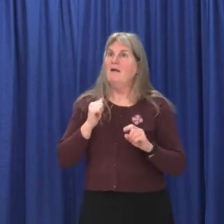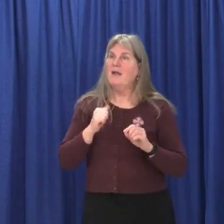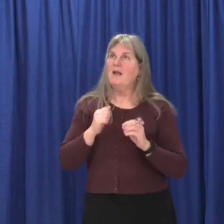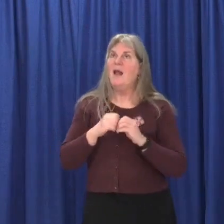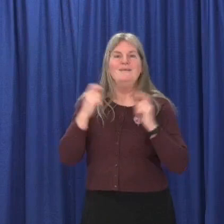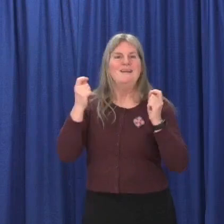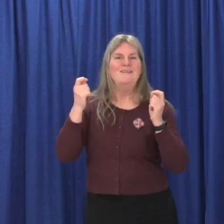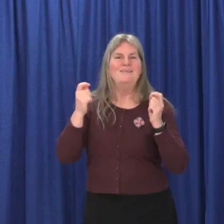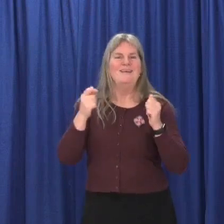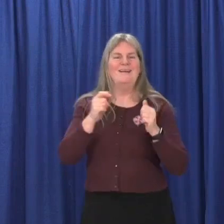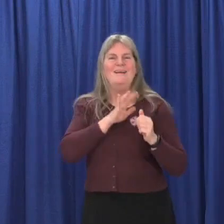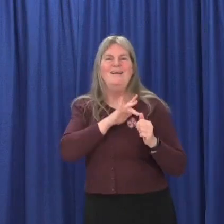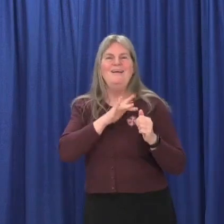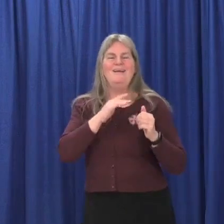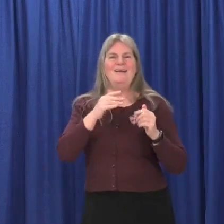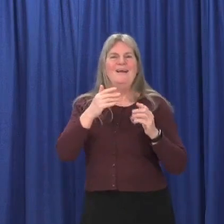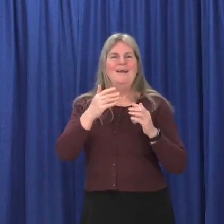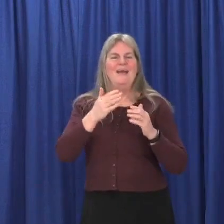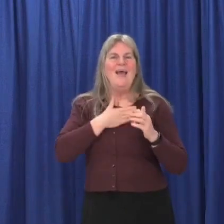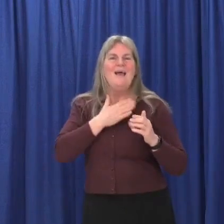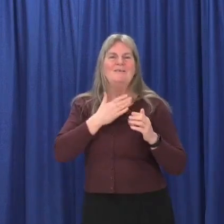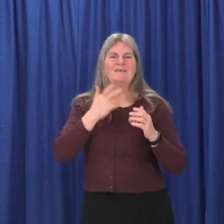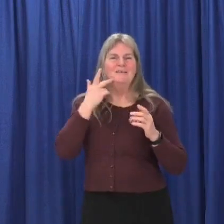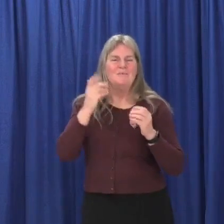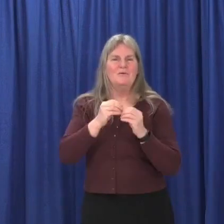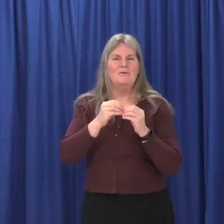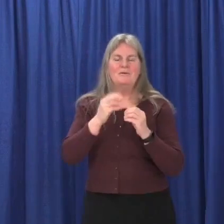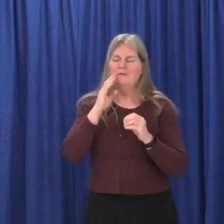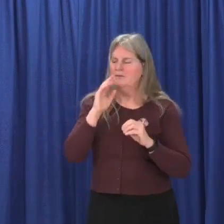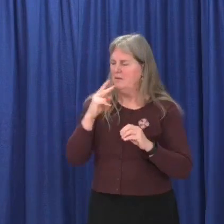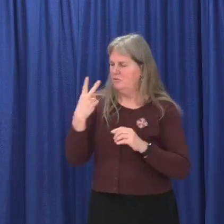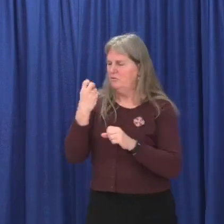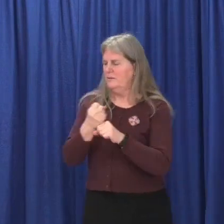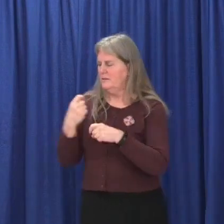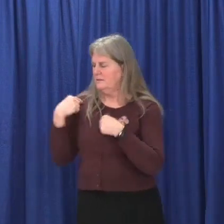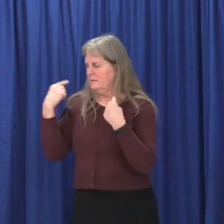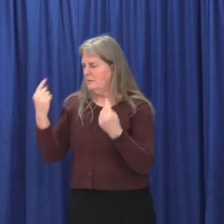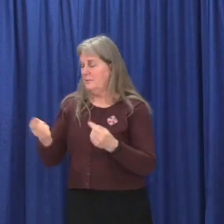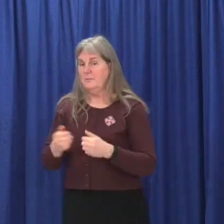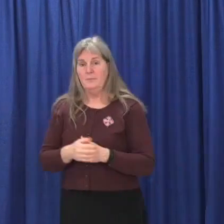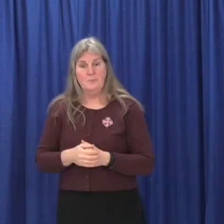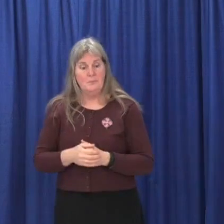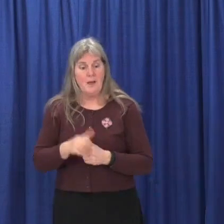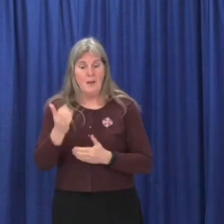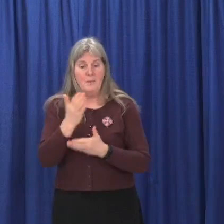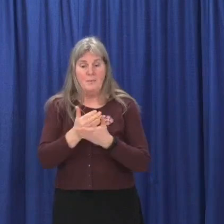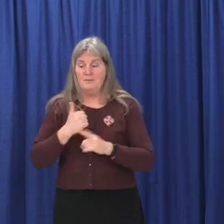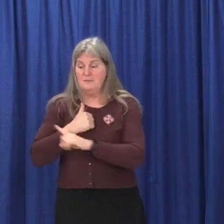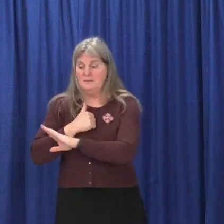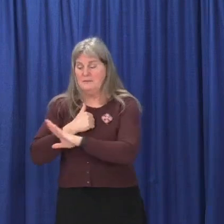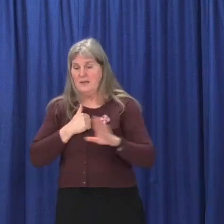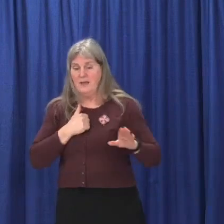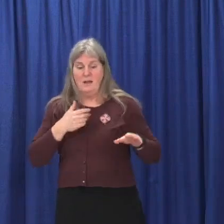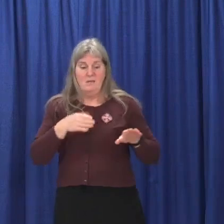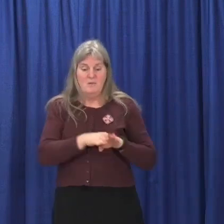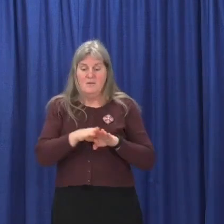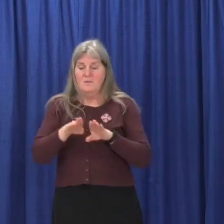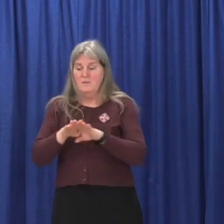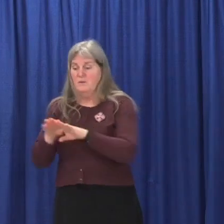I look past, over the last two years of the pandemic, comparatively to other jurisdictions about shutdowns of businesses, shutdowns of schools,